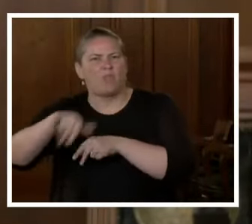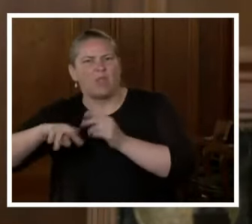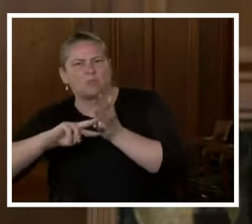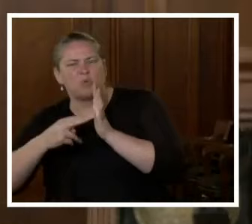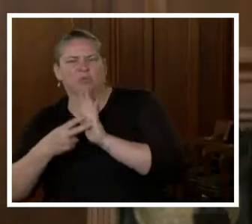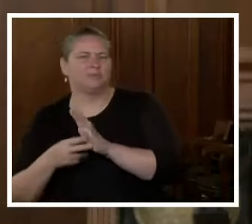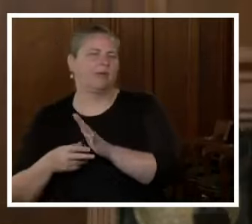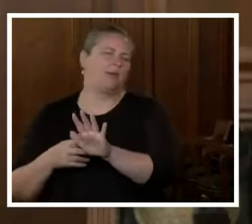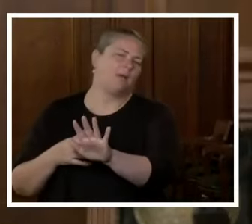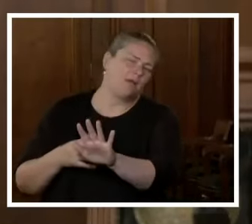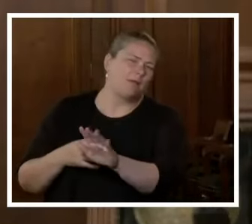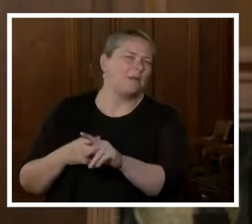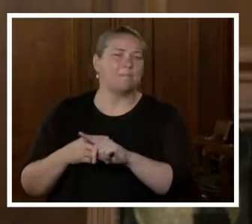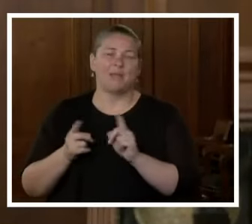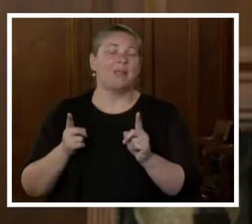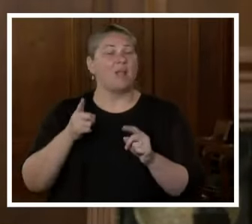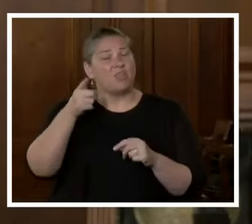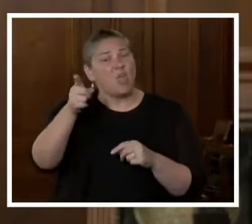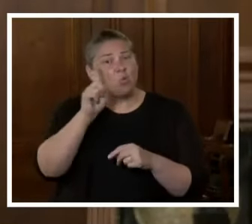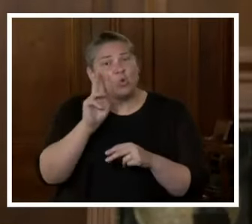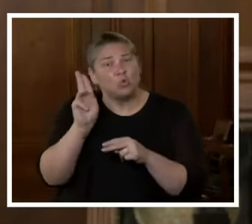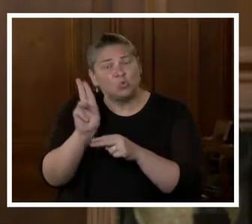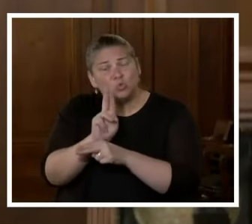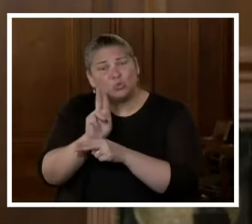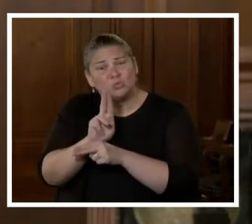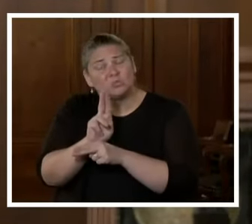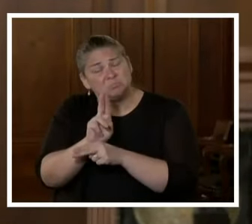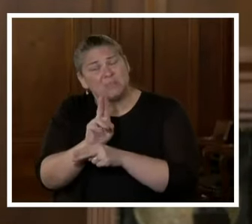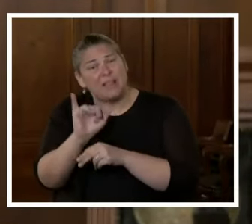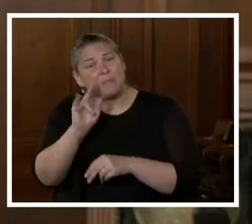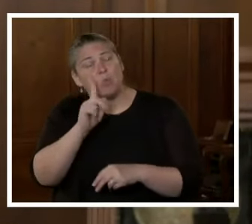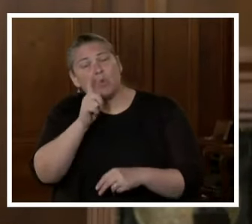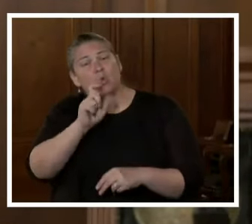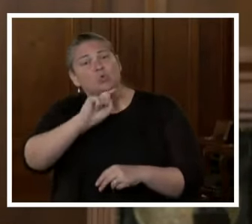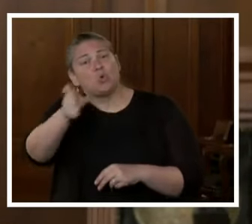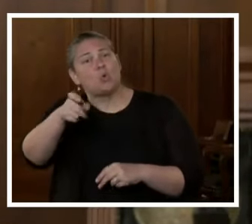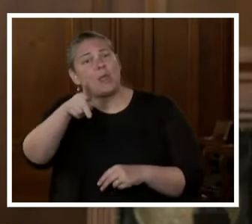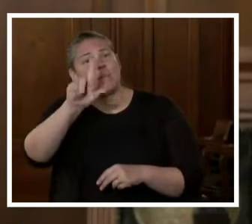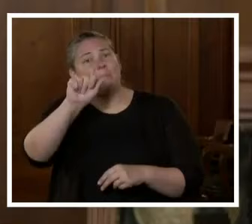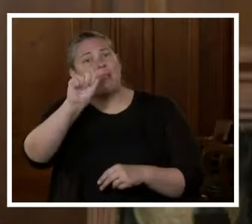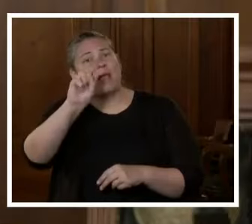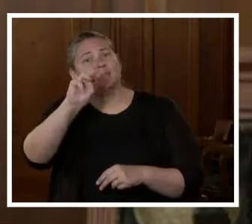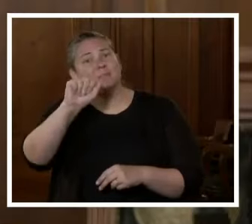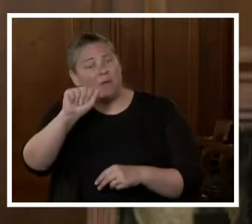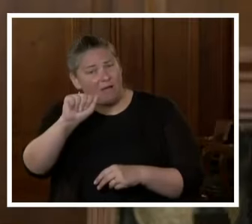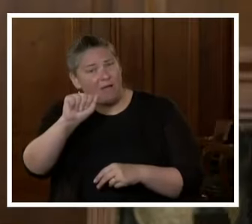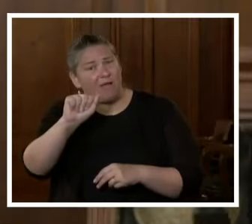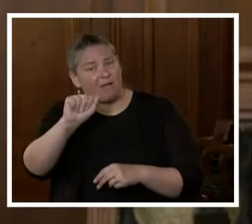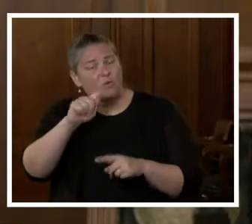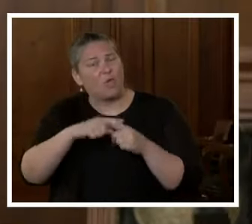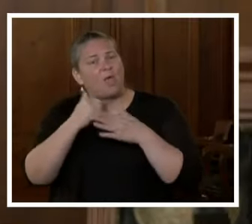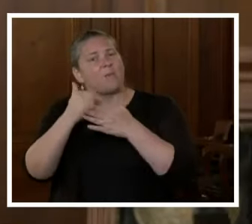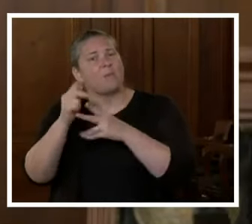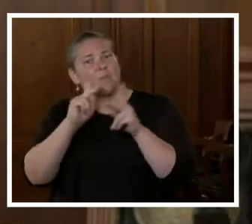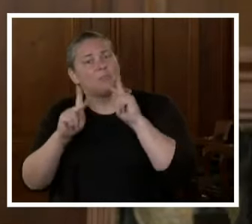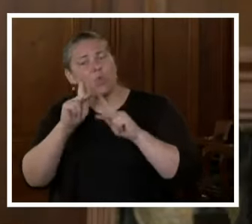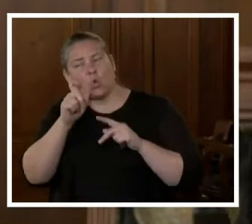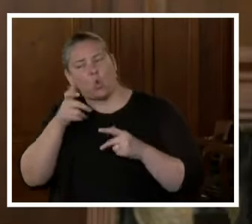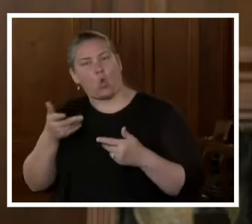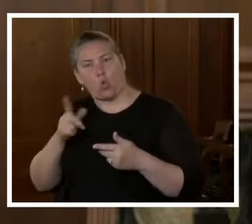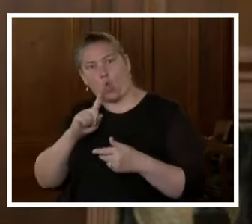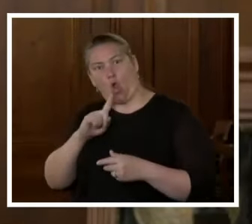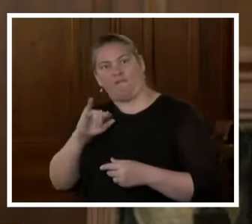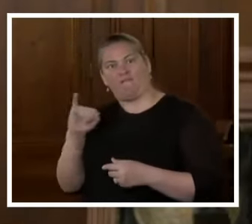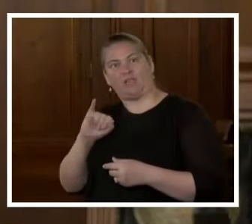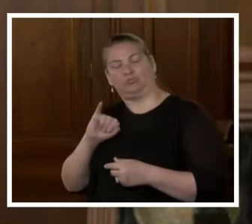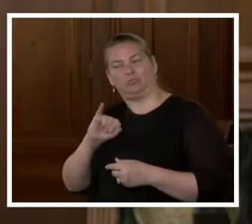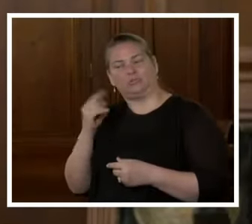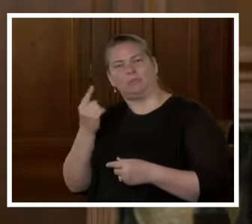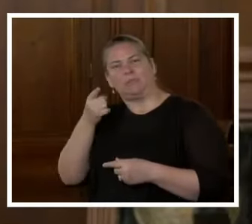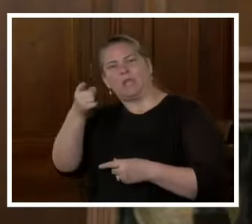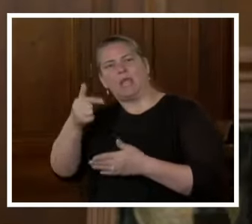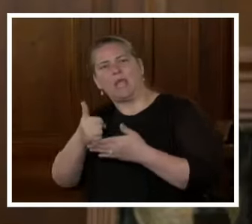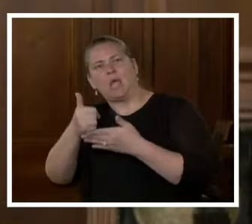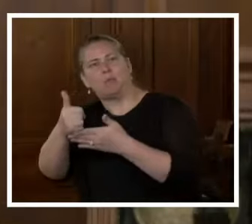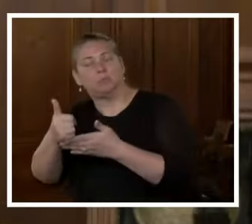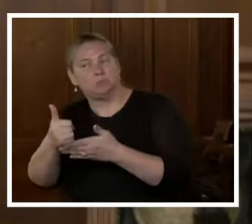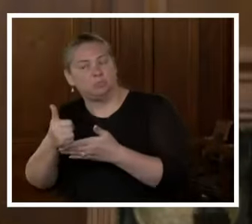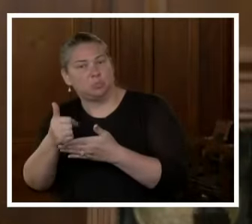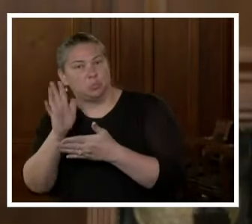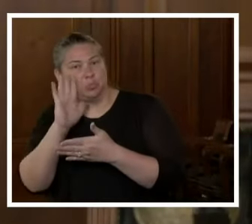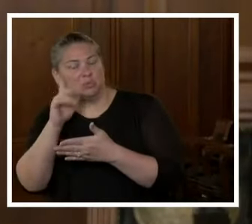SEEN OFFICERS KNEELING.